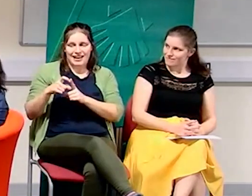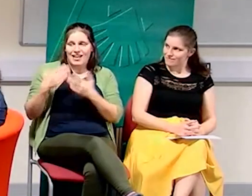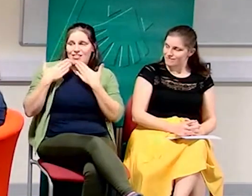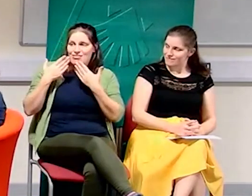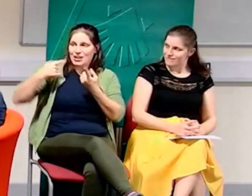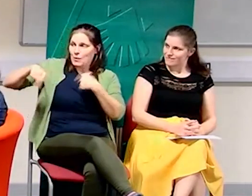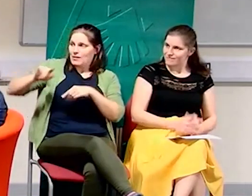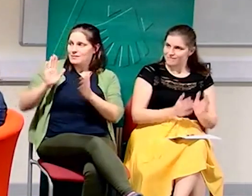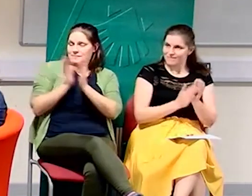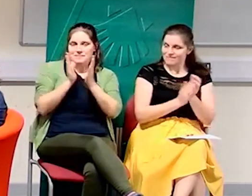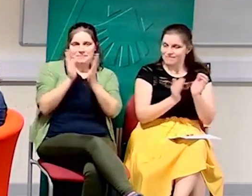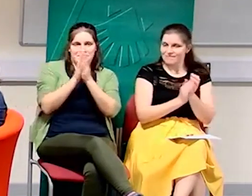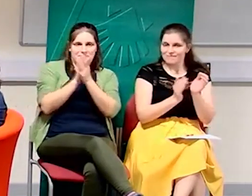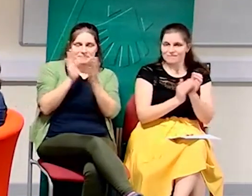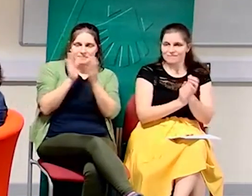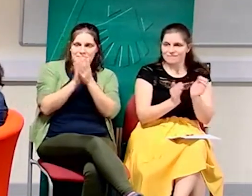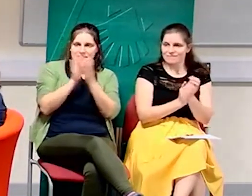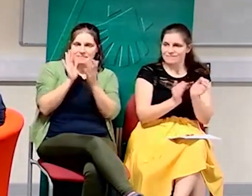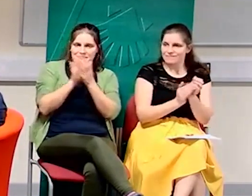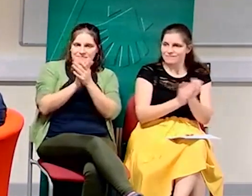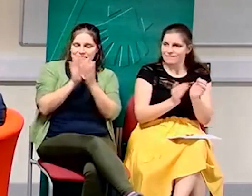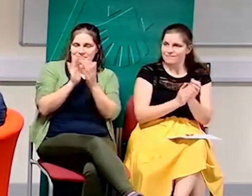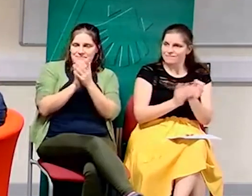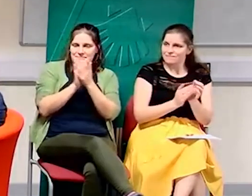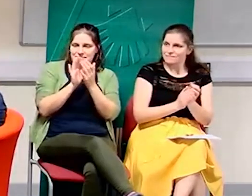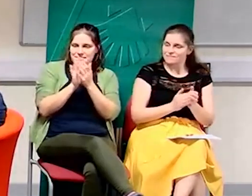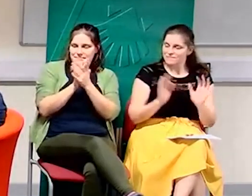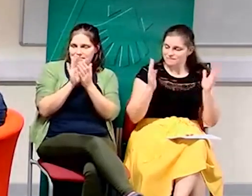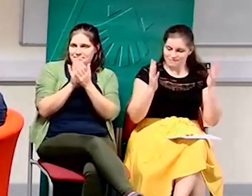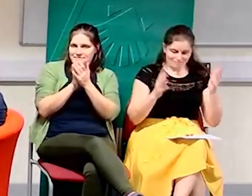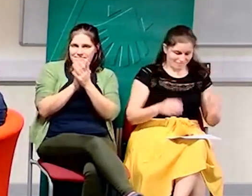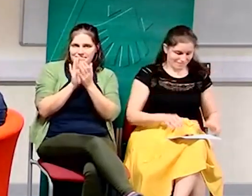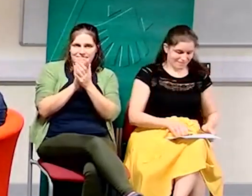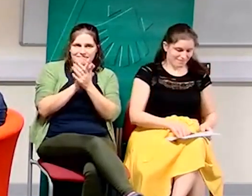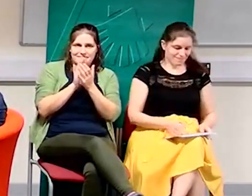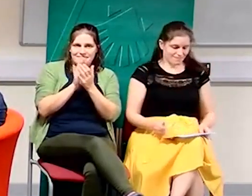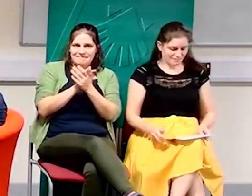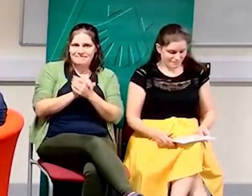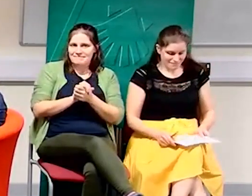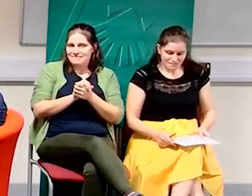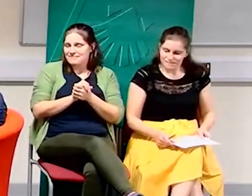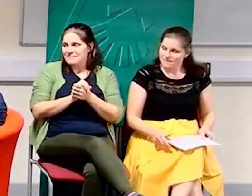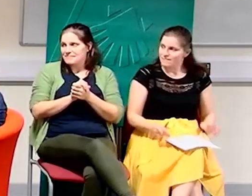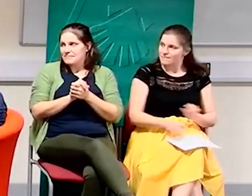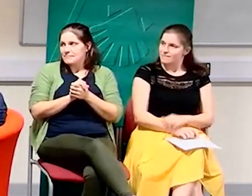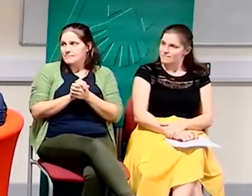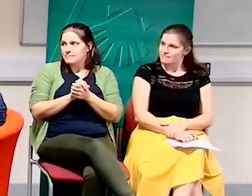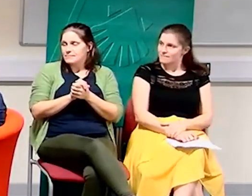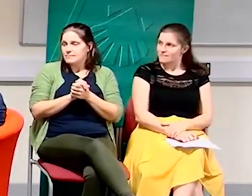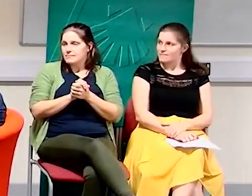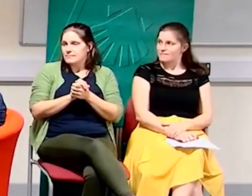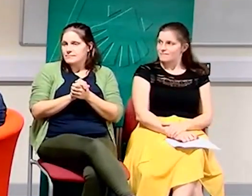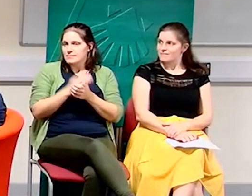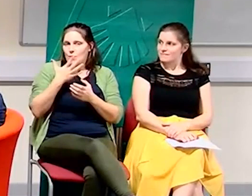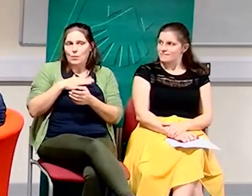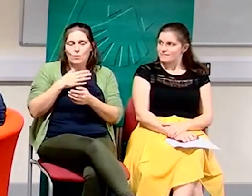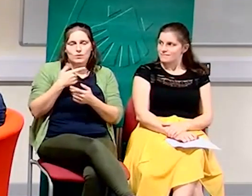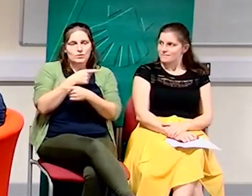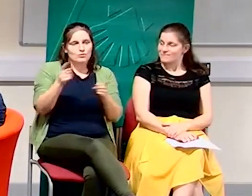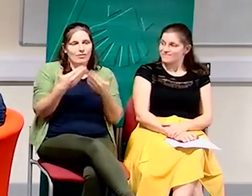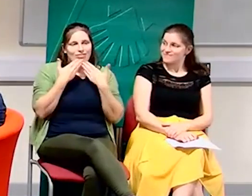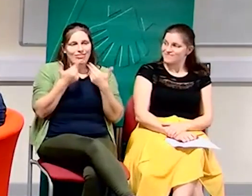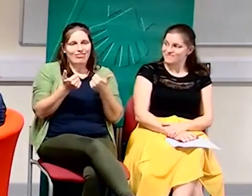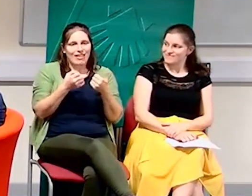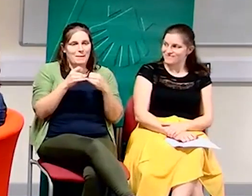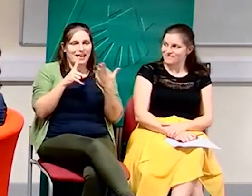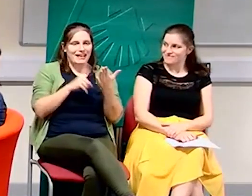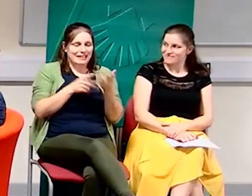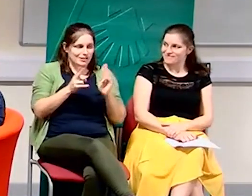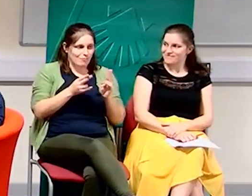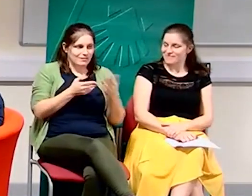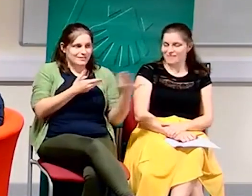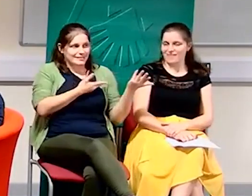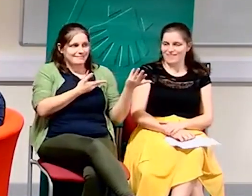much I also ask you to thank our wonderful BSL interpreters